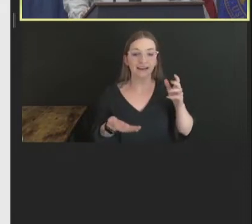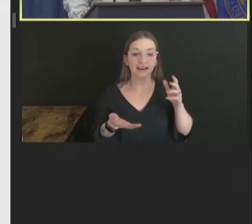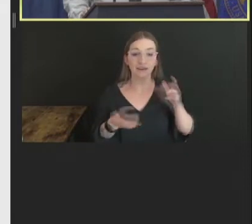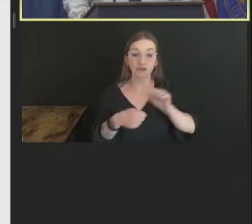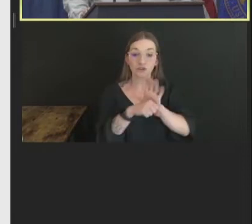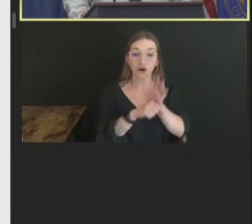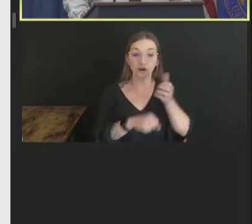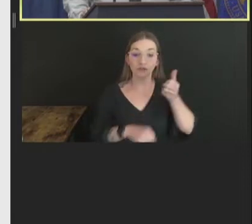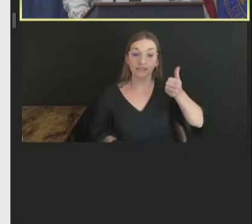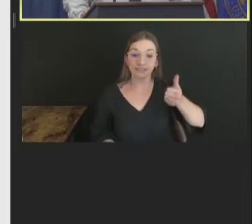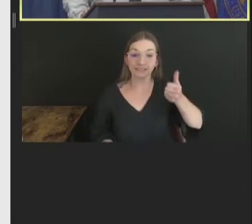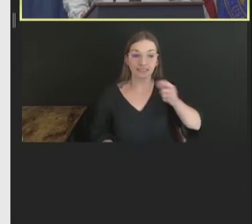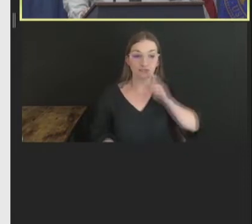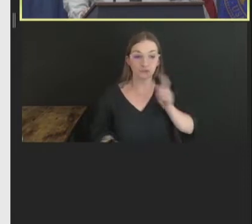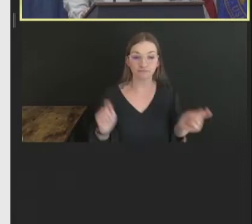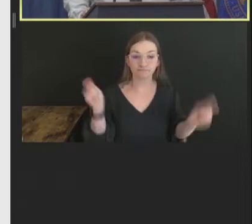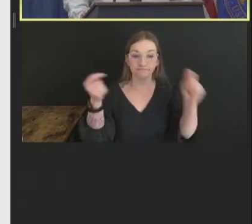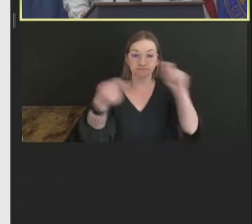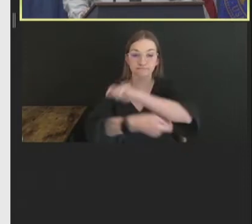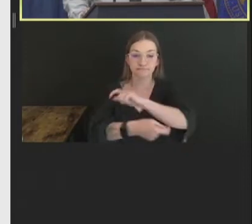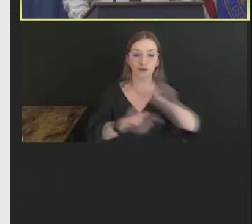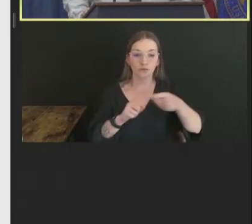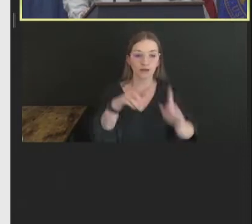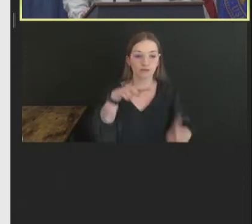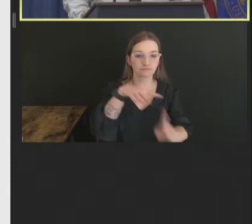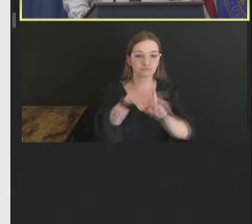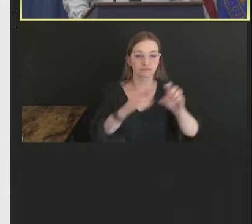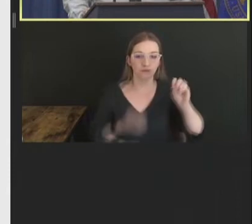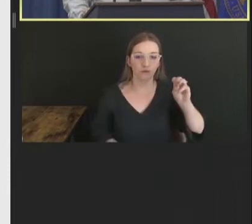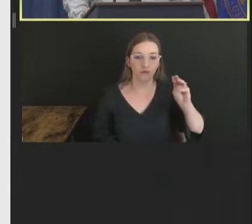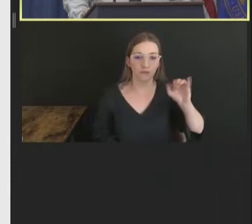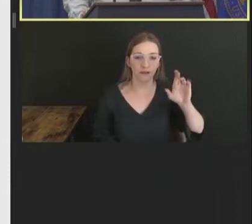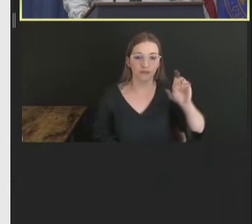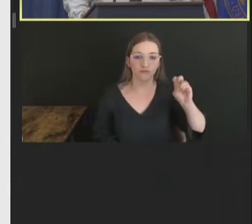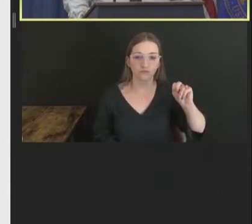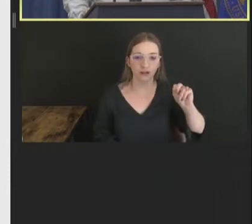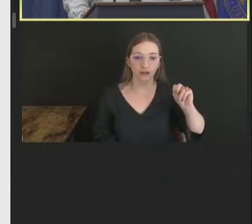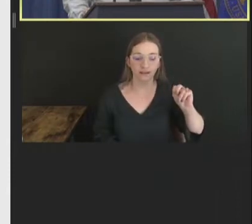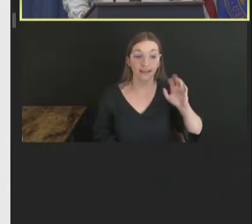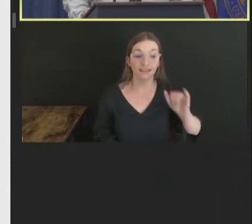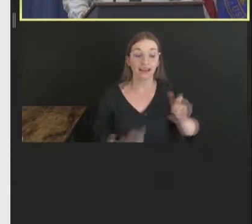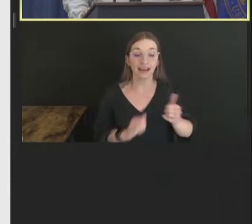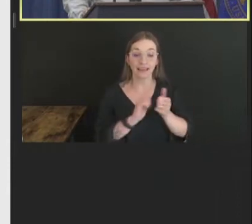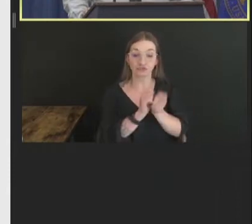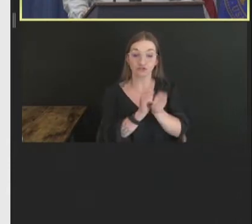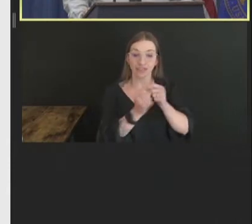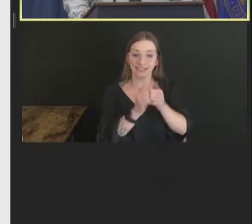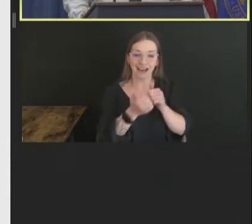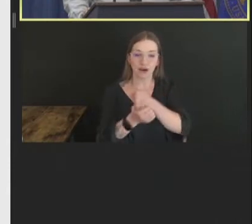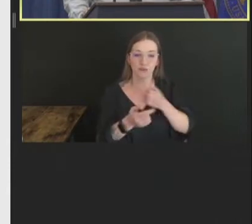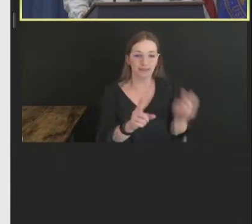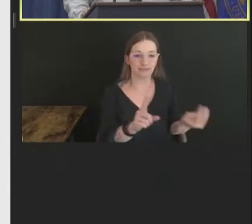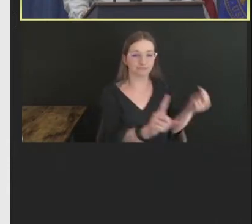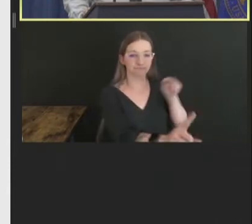of Omicron. So, it really changed the way we view SARS-CoV-2 disease. We obviously had significantly